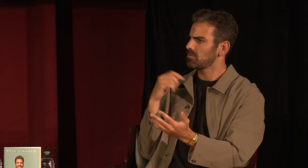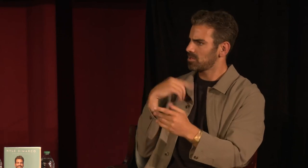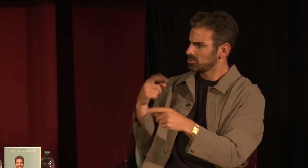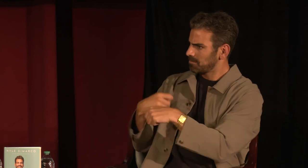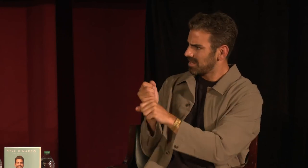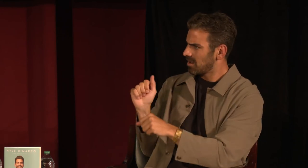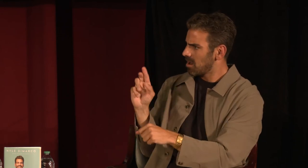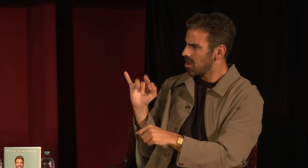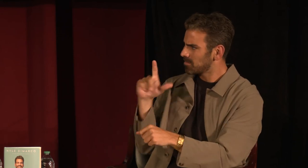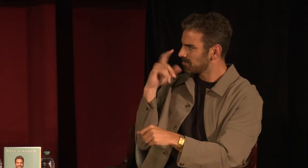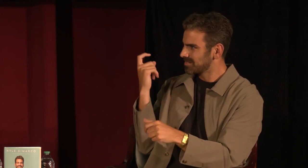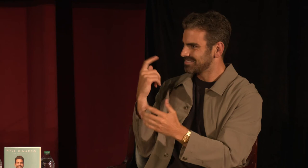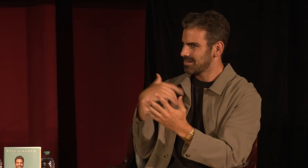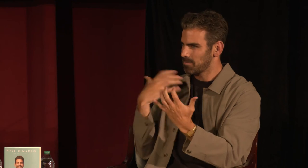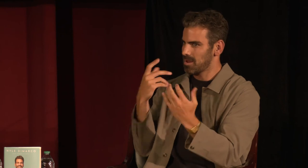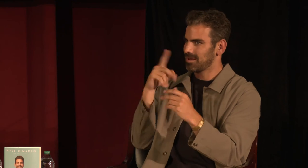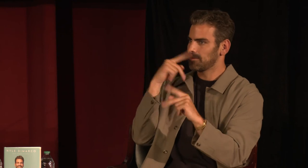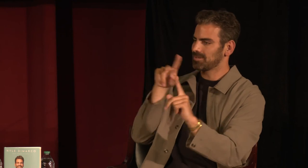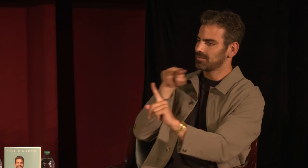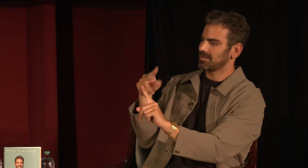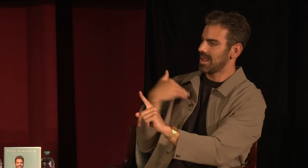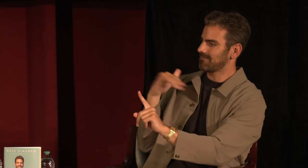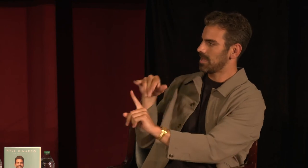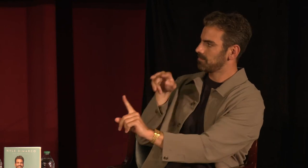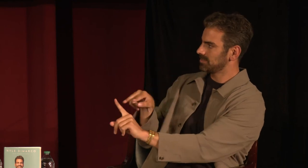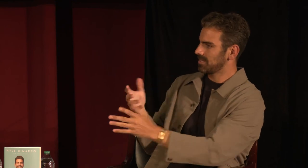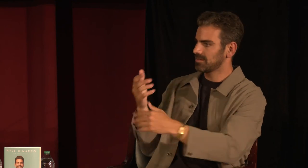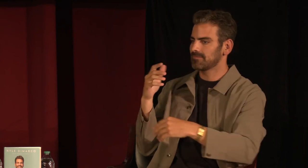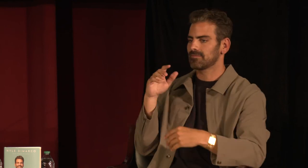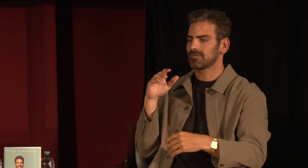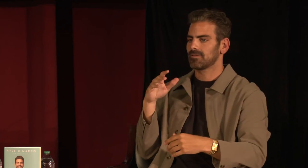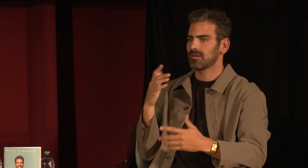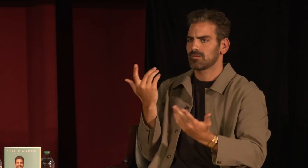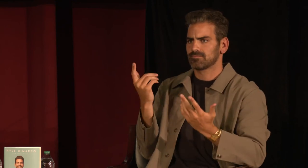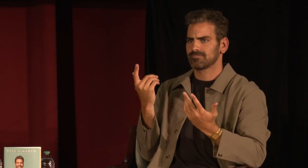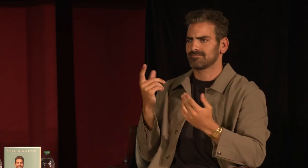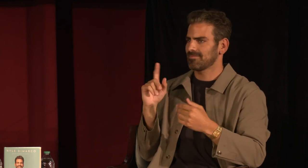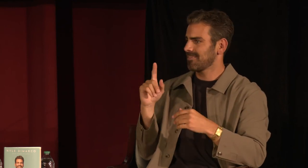was always just to increase representation. And with Audible, I wanted to provide hearing people a completely new perspective that